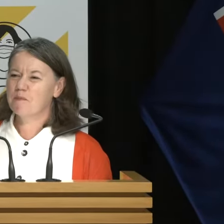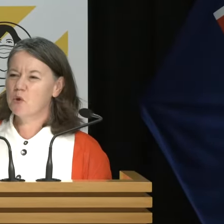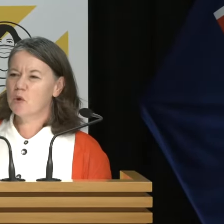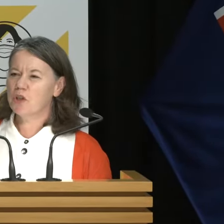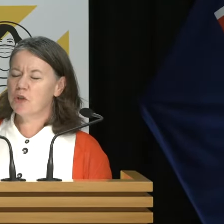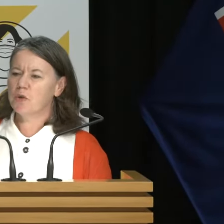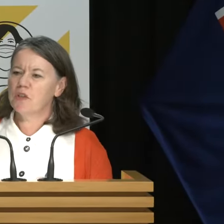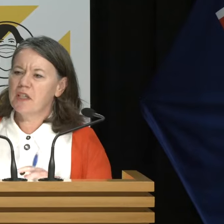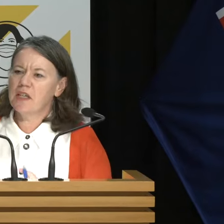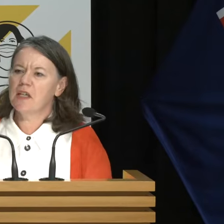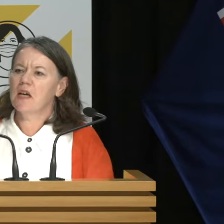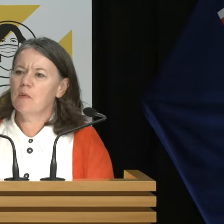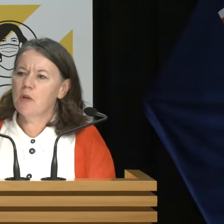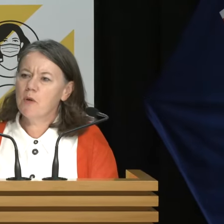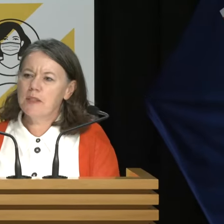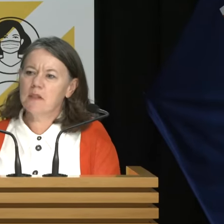dentists allowed to operate